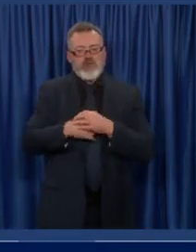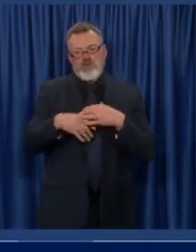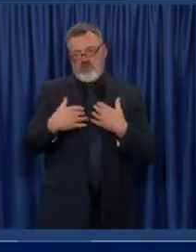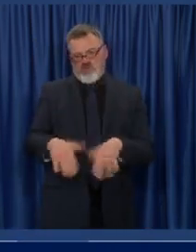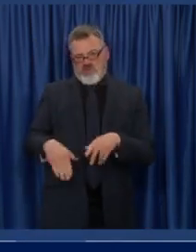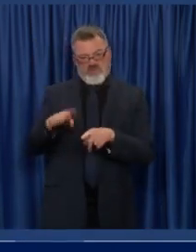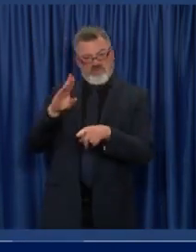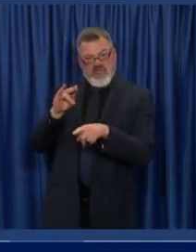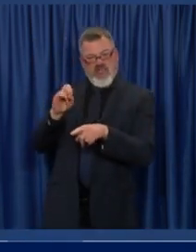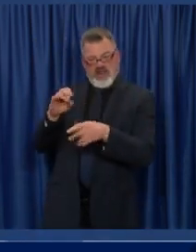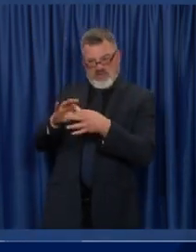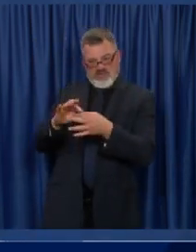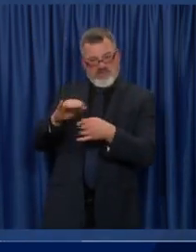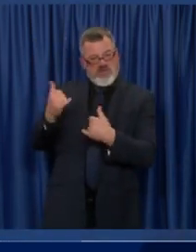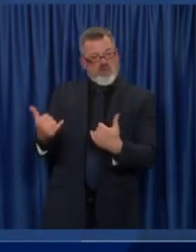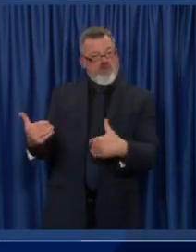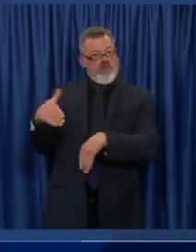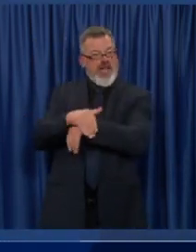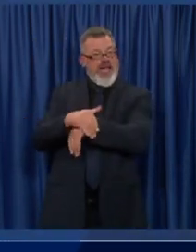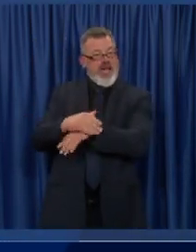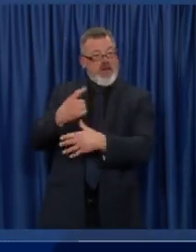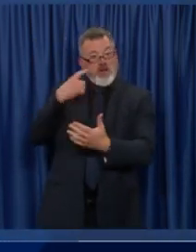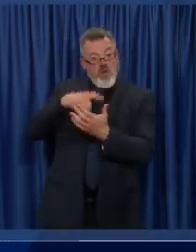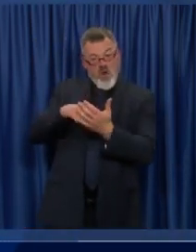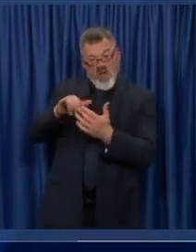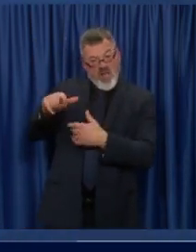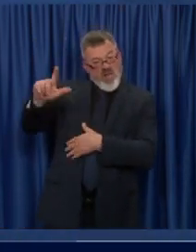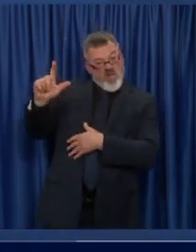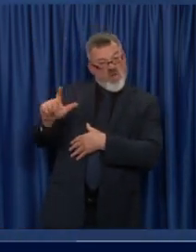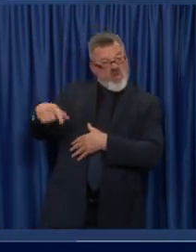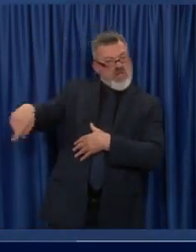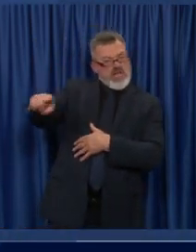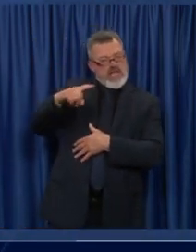I LOVE YOU ALL. TONIGHT’S EVENT SHOWED HOW A COMMUNITY GOING THROUGH HARDSHIP AND HEARTACHE CA